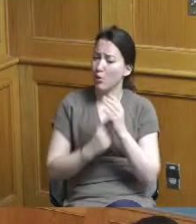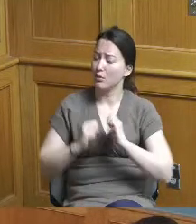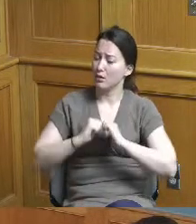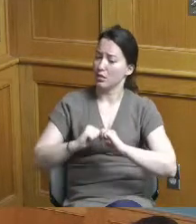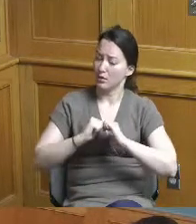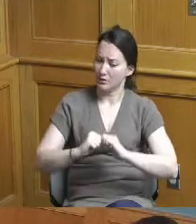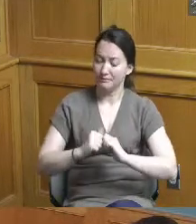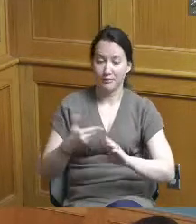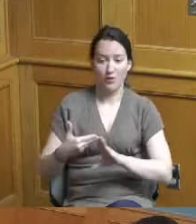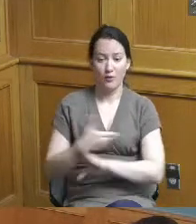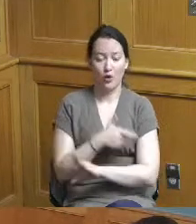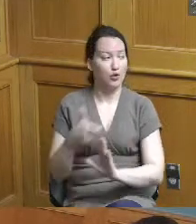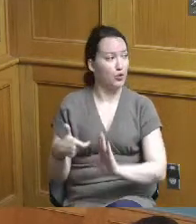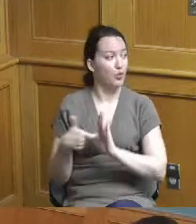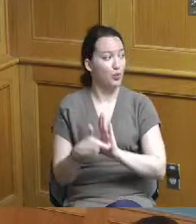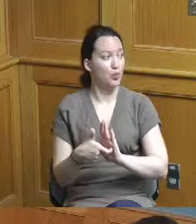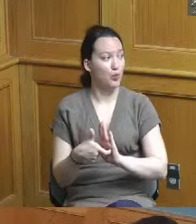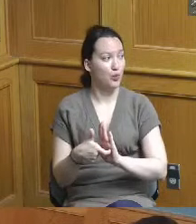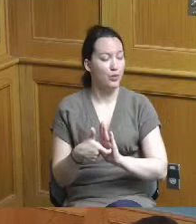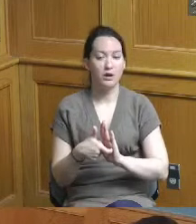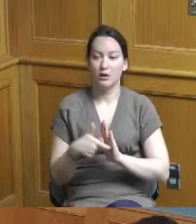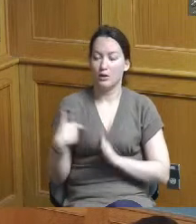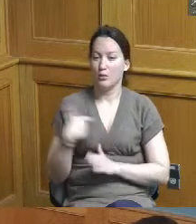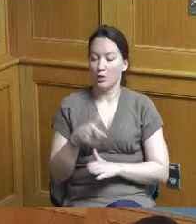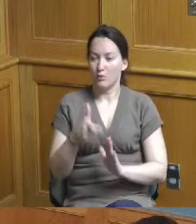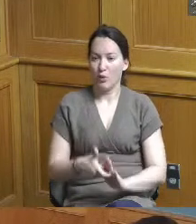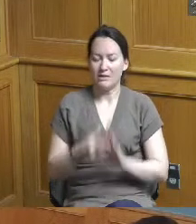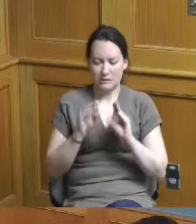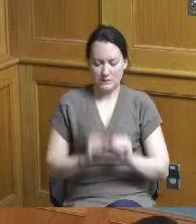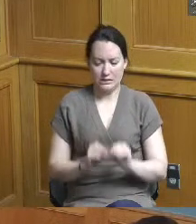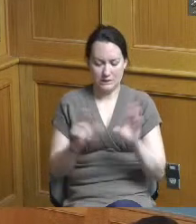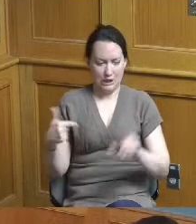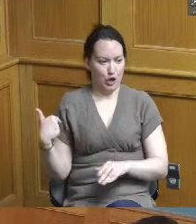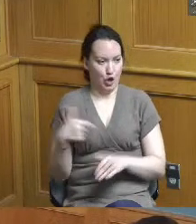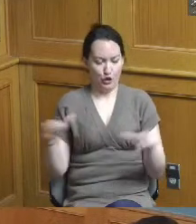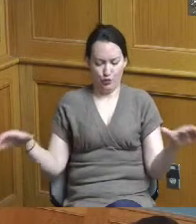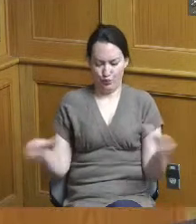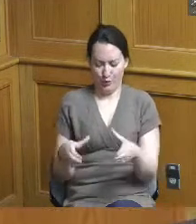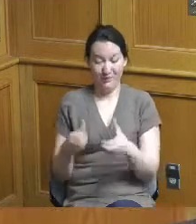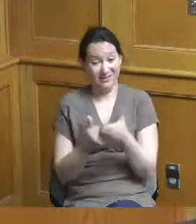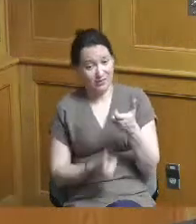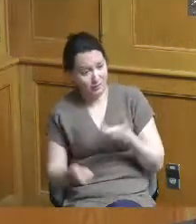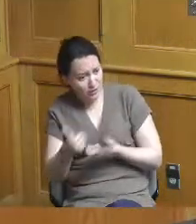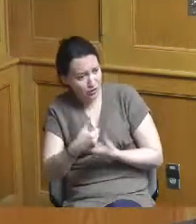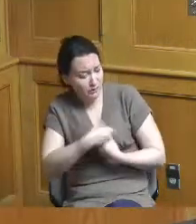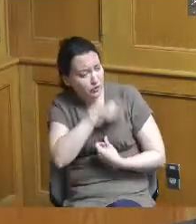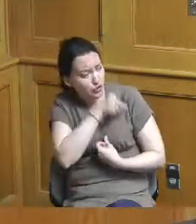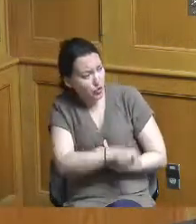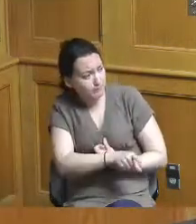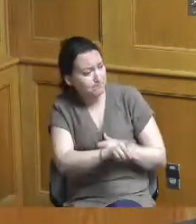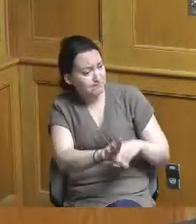that we have to have some collect Clarity with our group and with the Administrator combined to